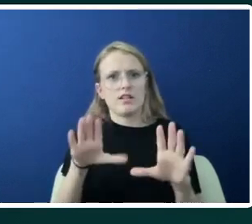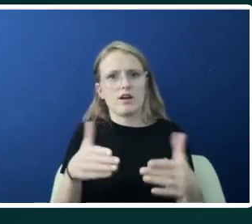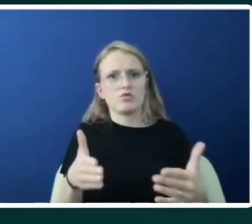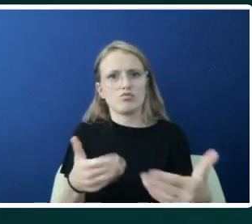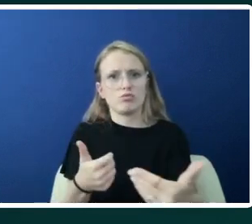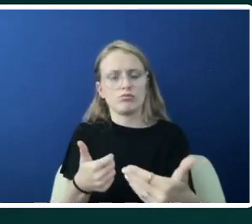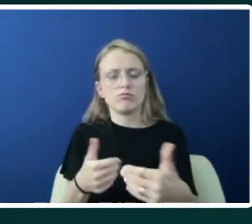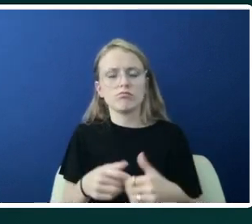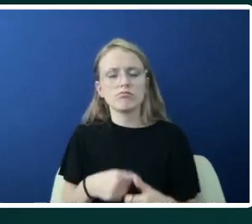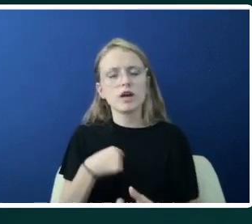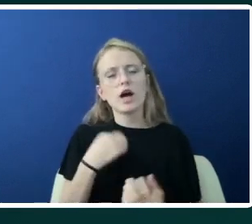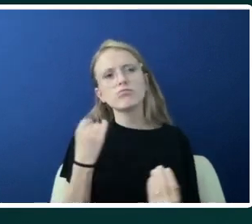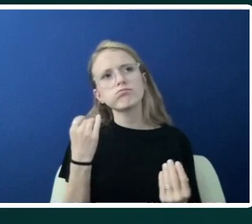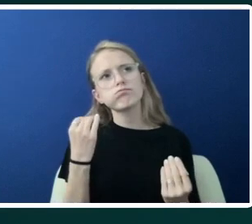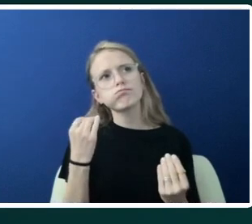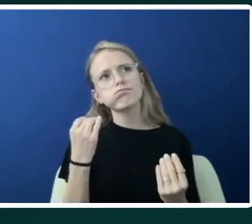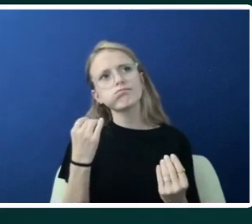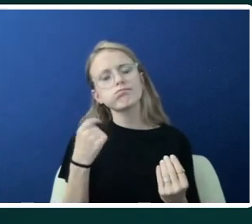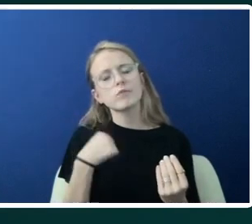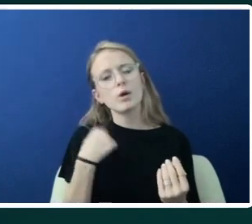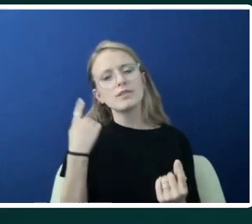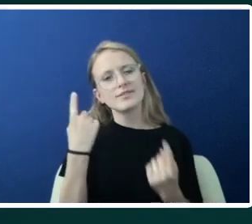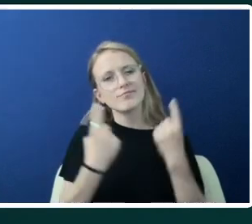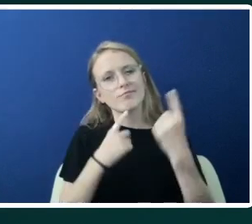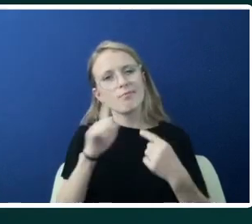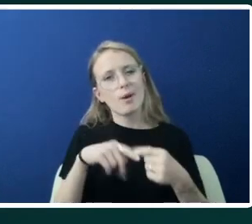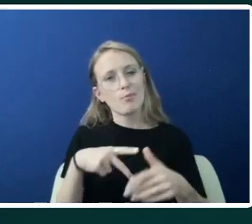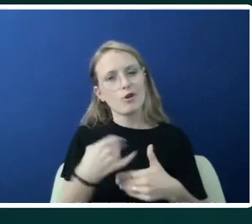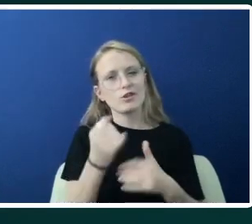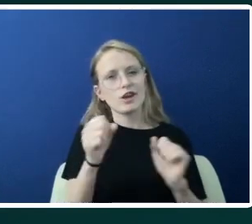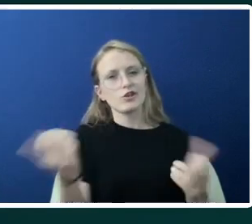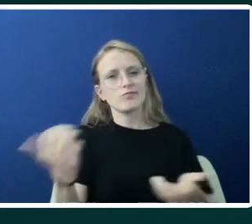thinking about a project to be -- that I could do with other educators and with young people.